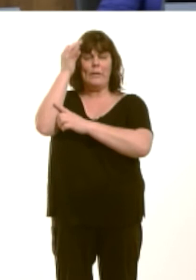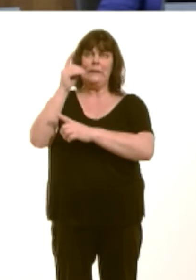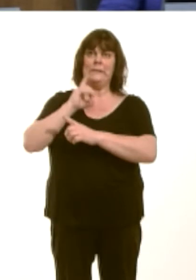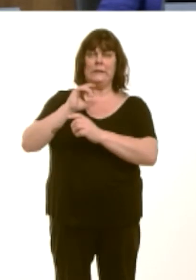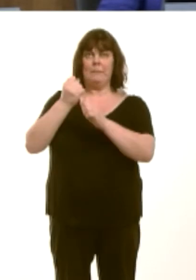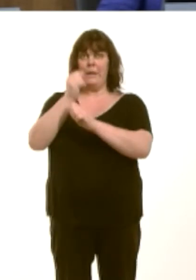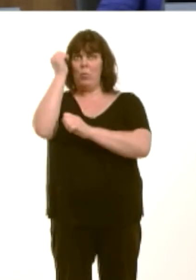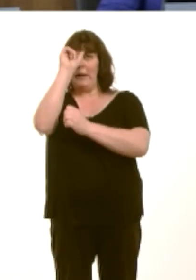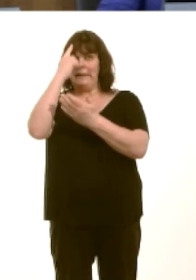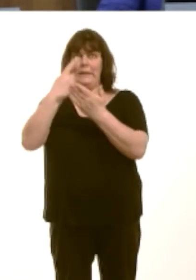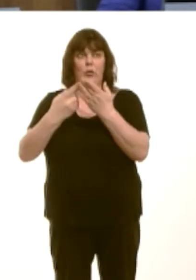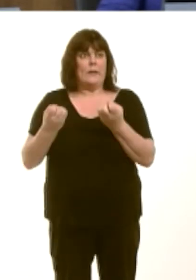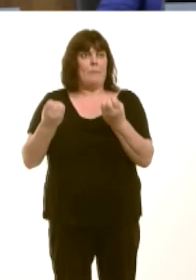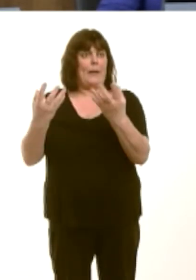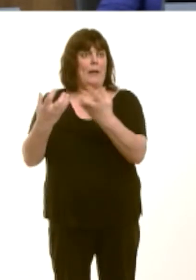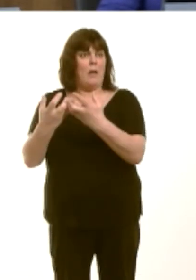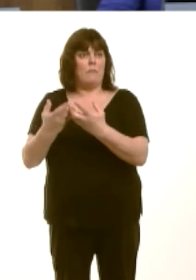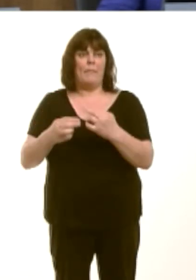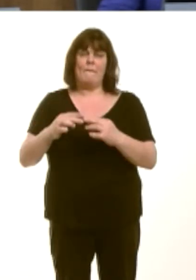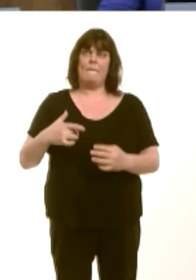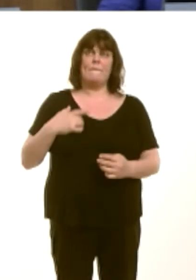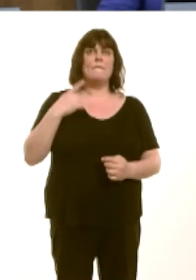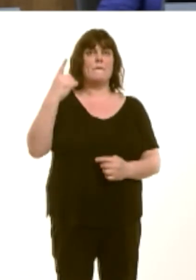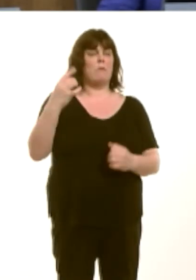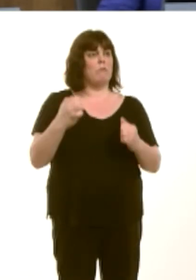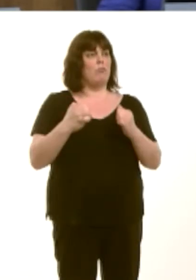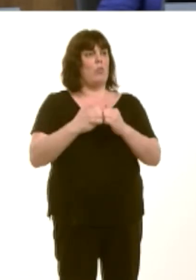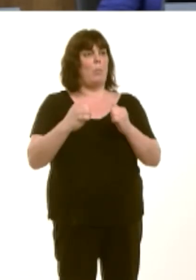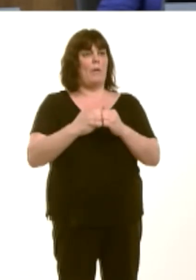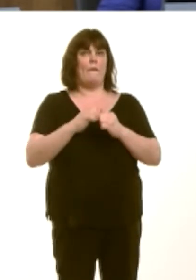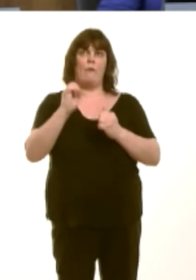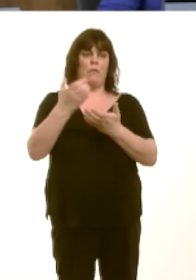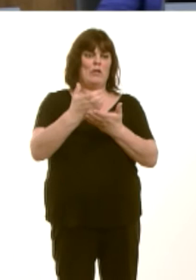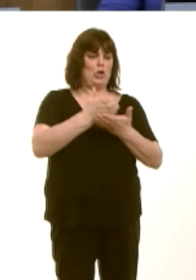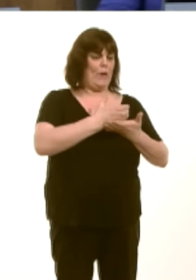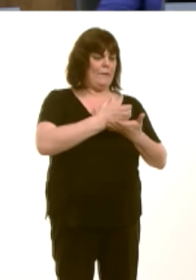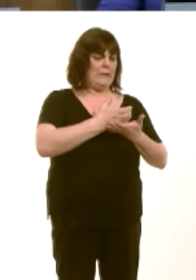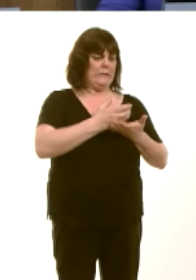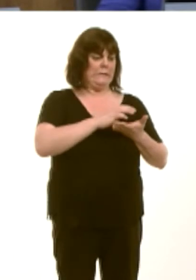Where they feel that itís appropriate to use more of their reserves, given the financial